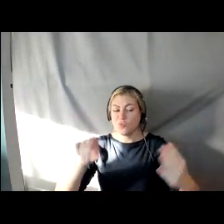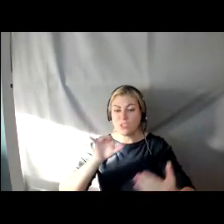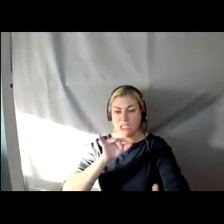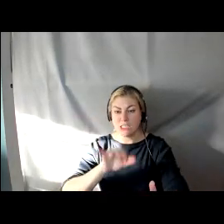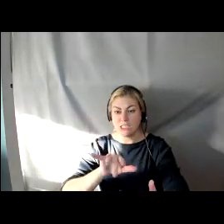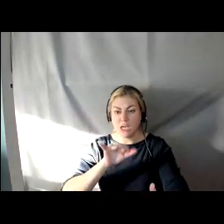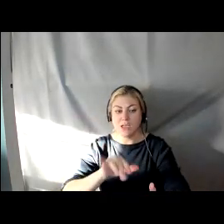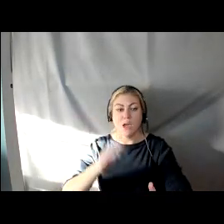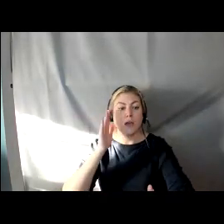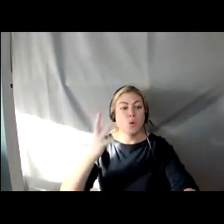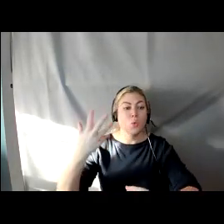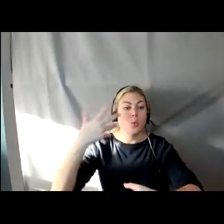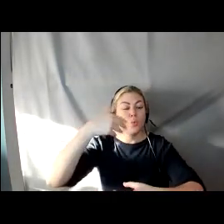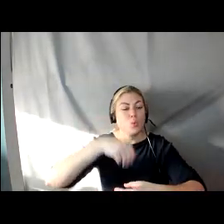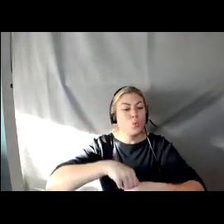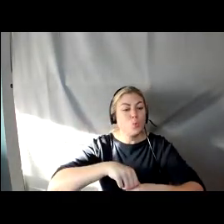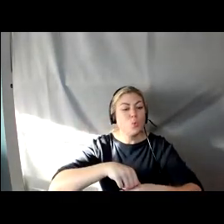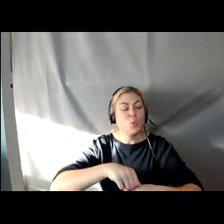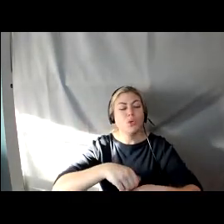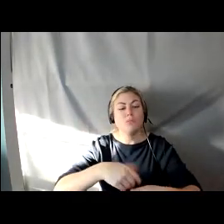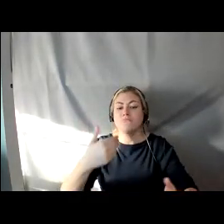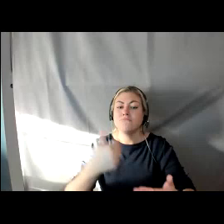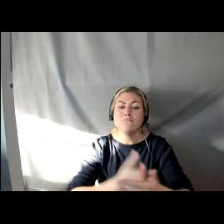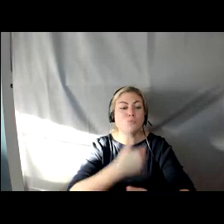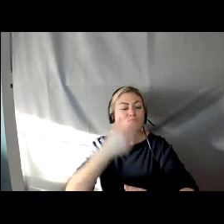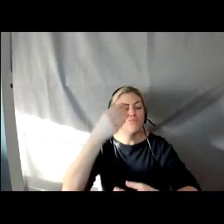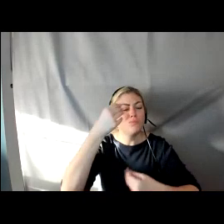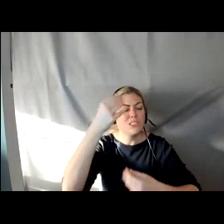and let you know what where we are in the study process.